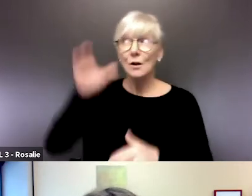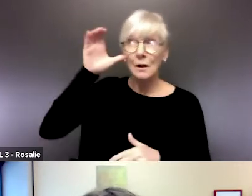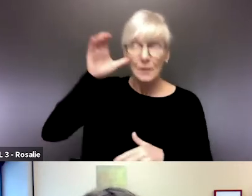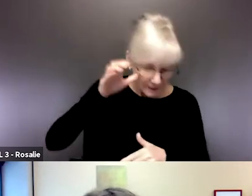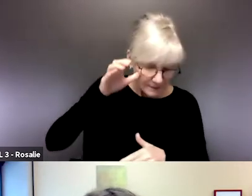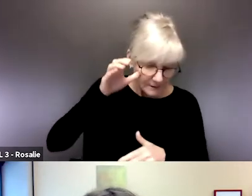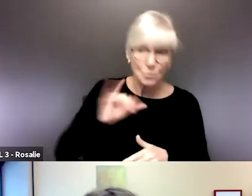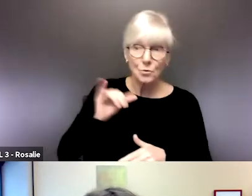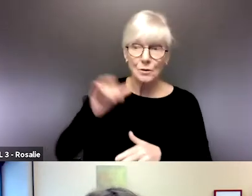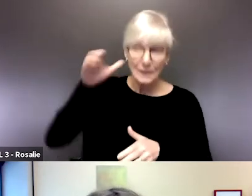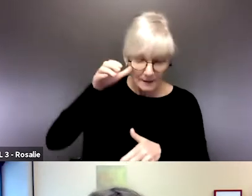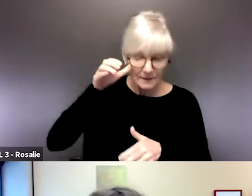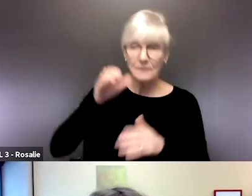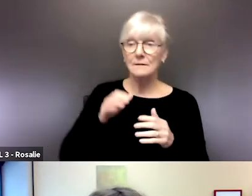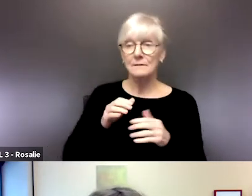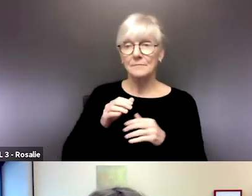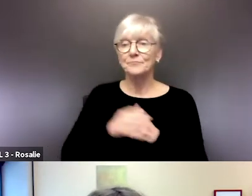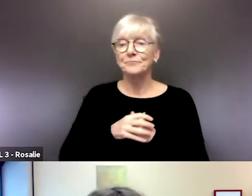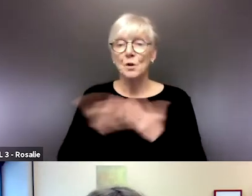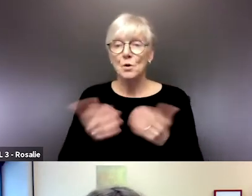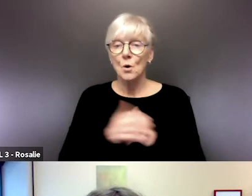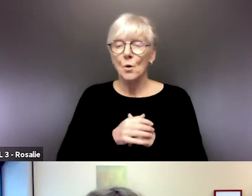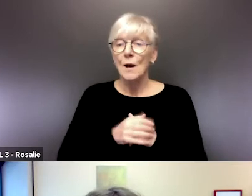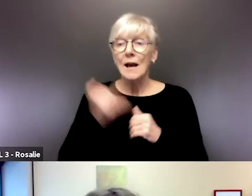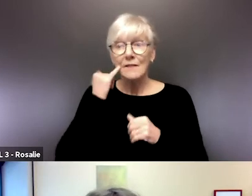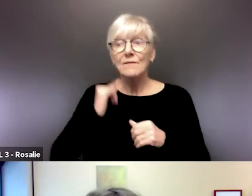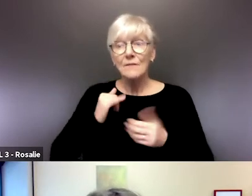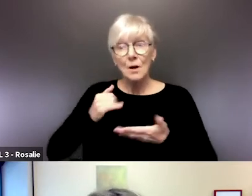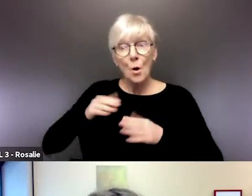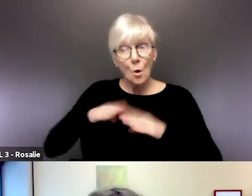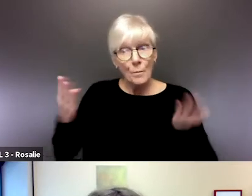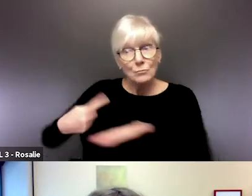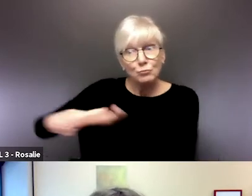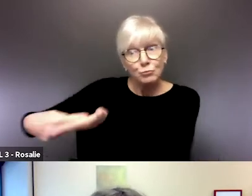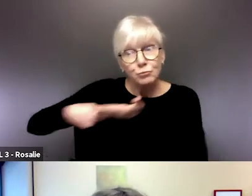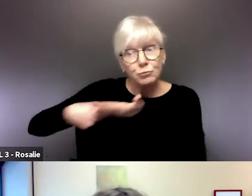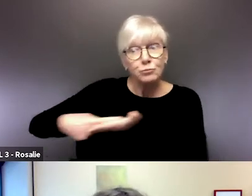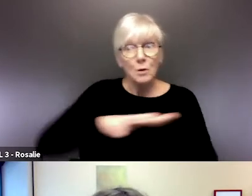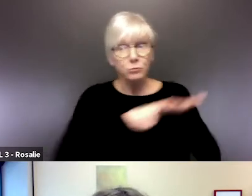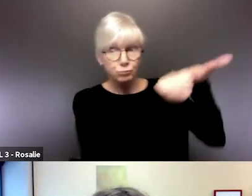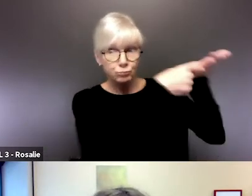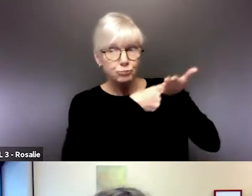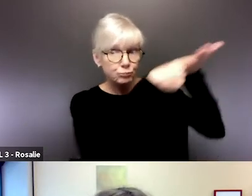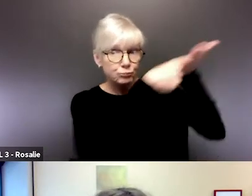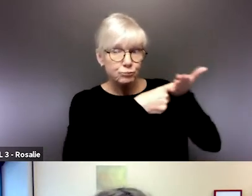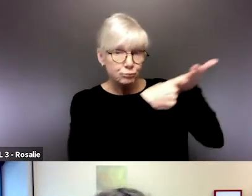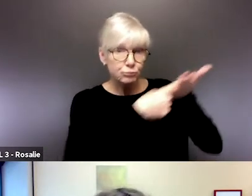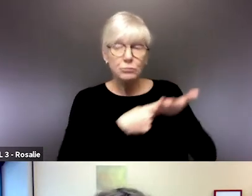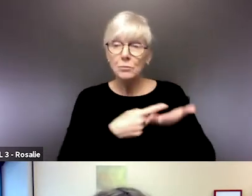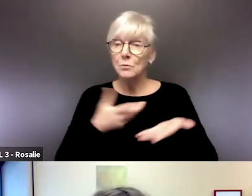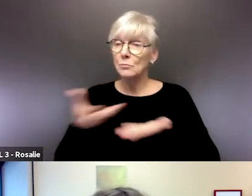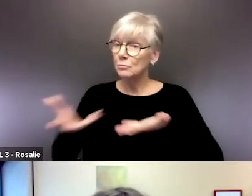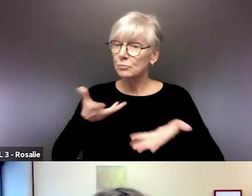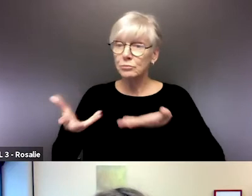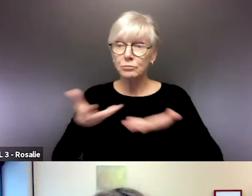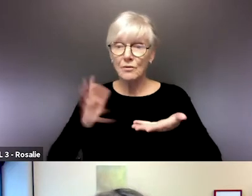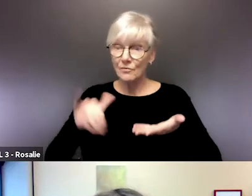We cannot think opening a space for discussion between the worker and his or her superior